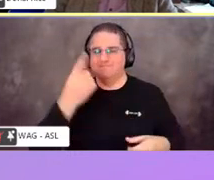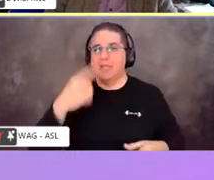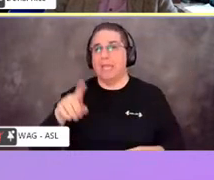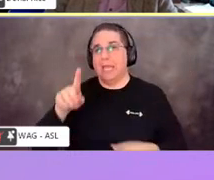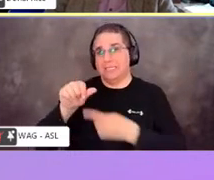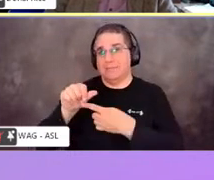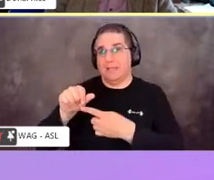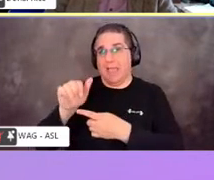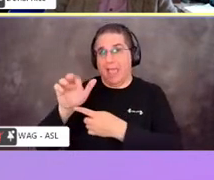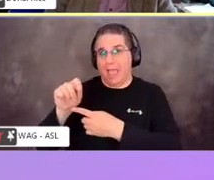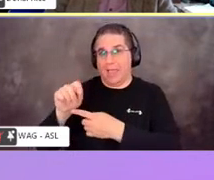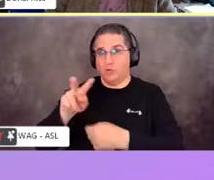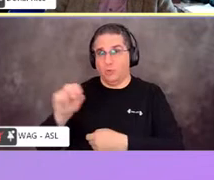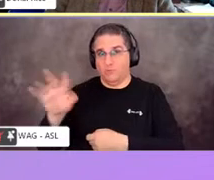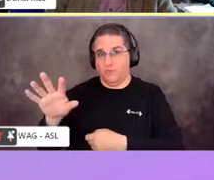the